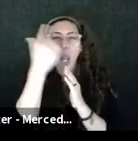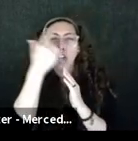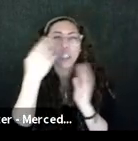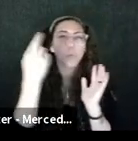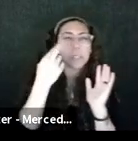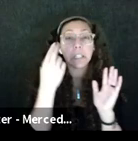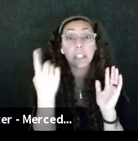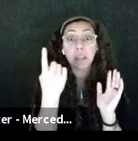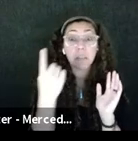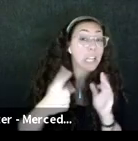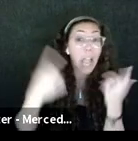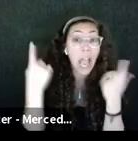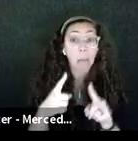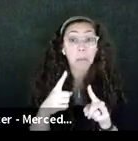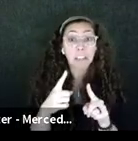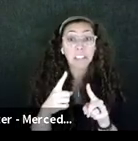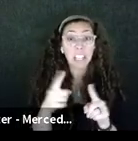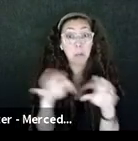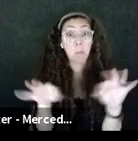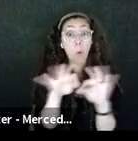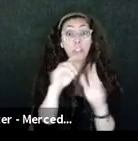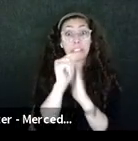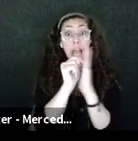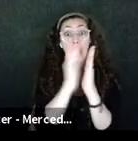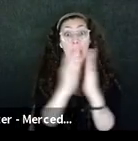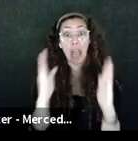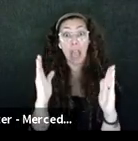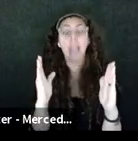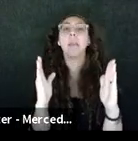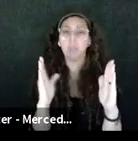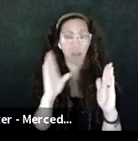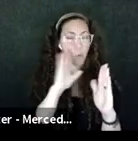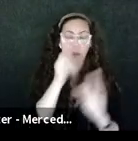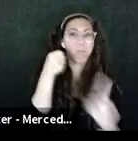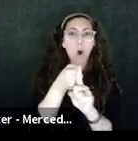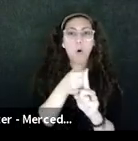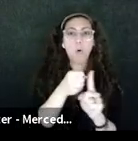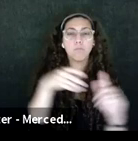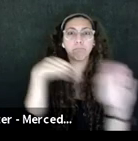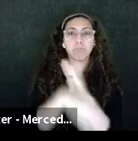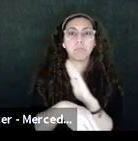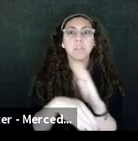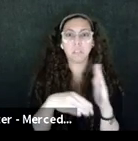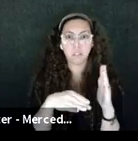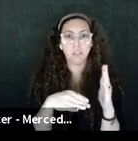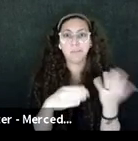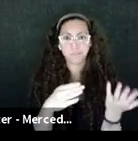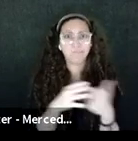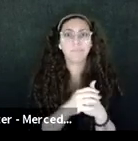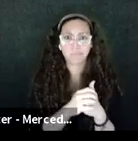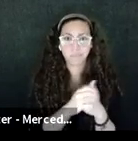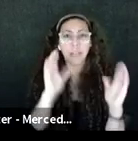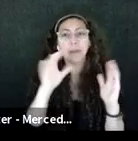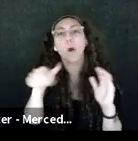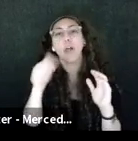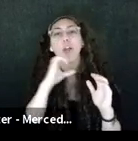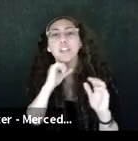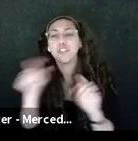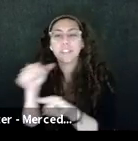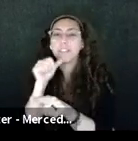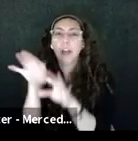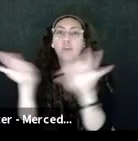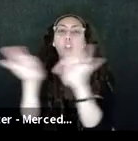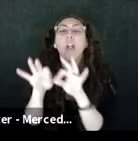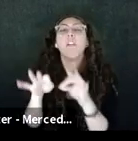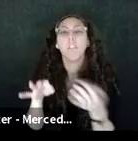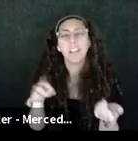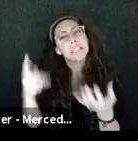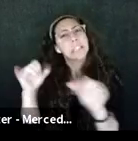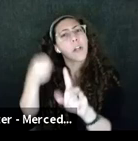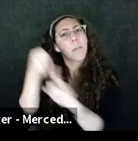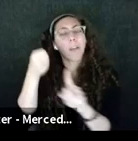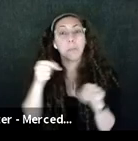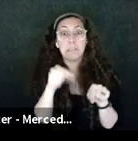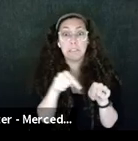Jason Williams: happens during those critical periods, it can have a profound impact as opposed to those other non critical periods, it might still have an impact, but it's it's much more during those critical periods.